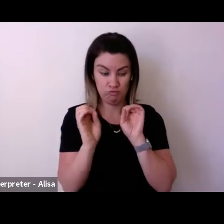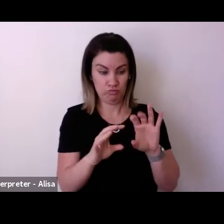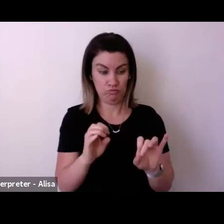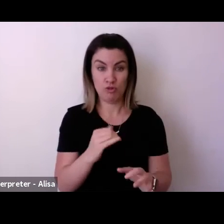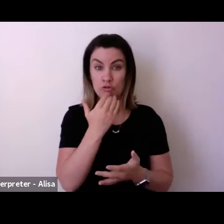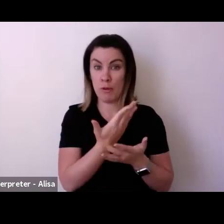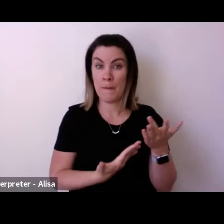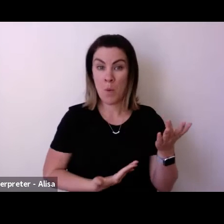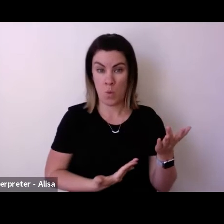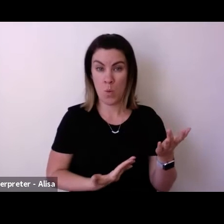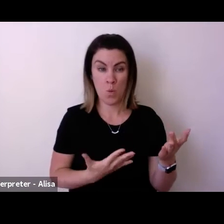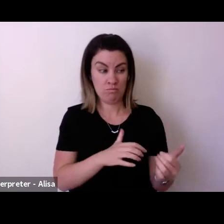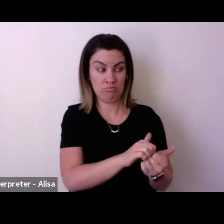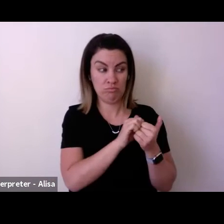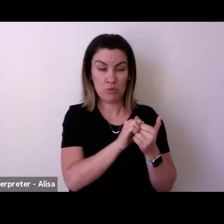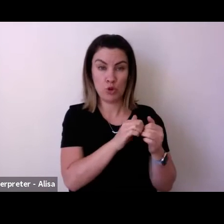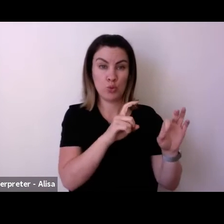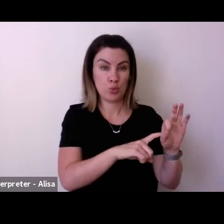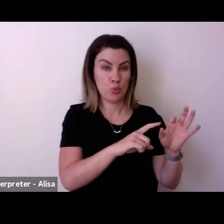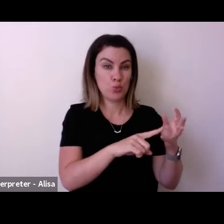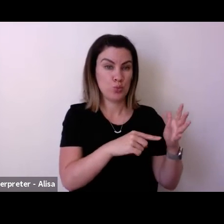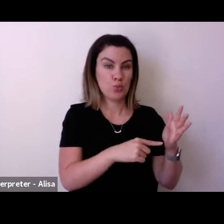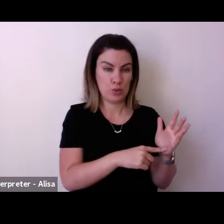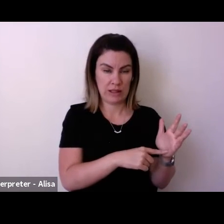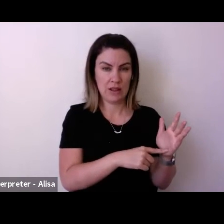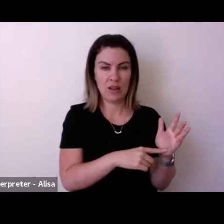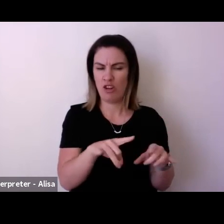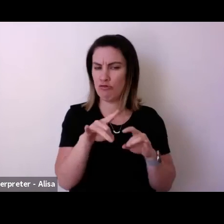with QUT, the research team at the Austral the Council reminded me